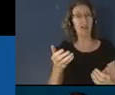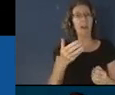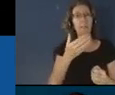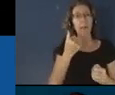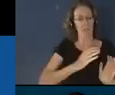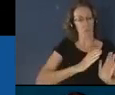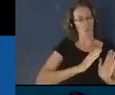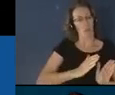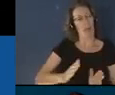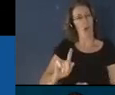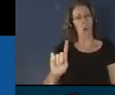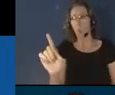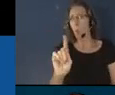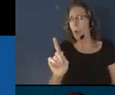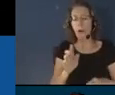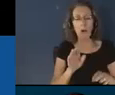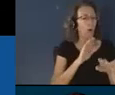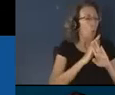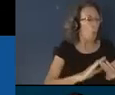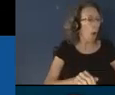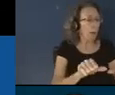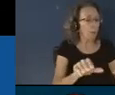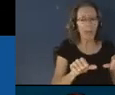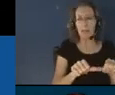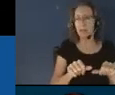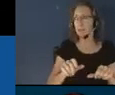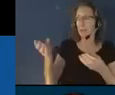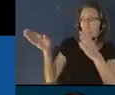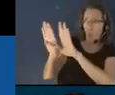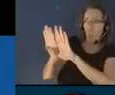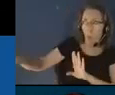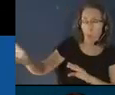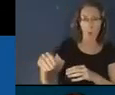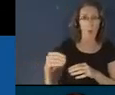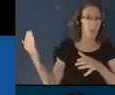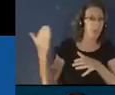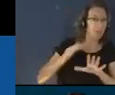you're going to do it and and this you know the probability of sounds coming in from the outside.